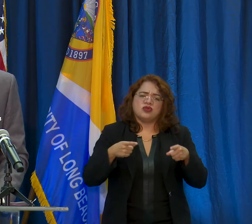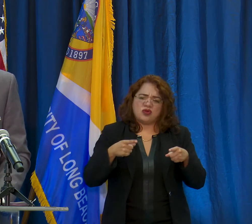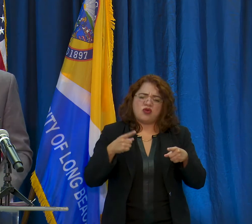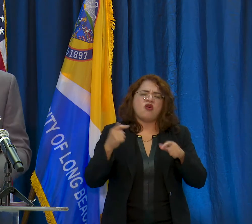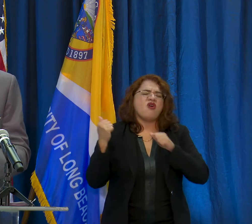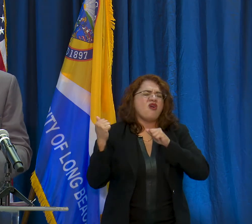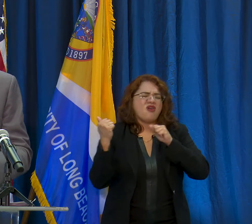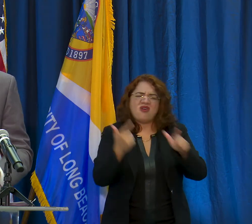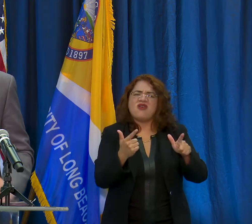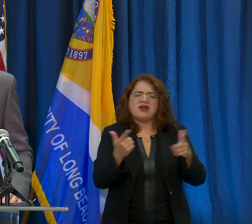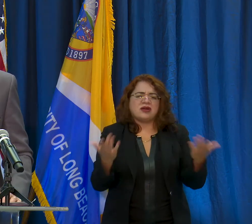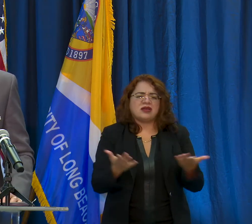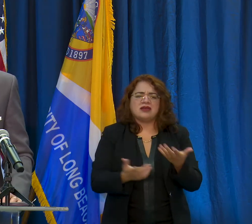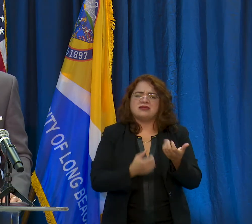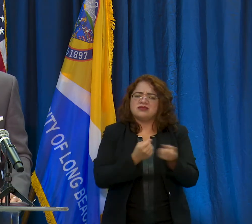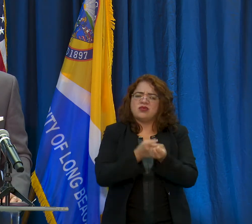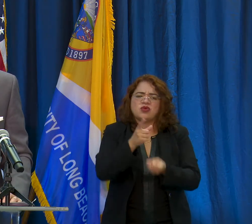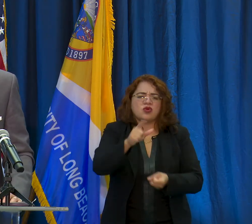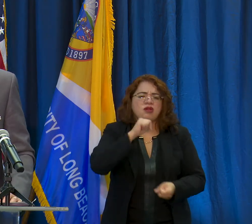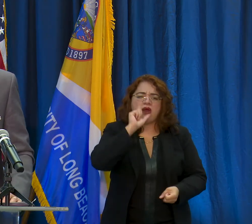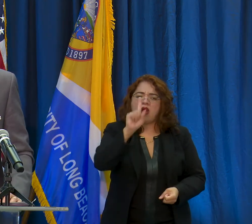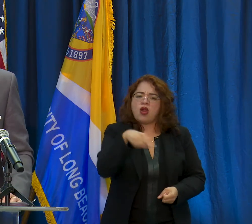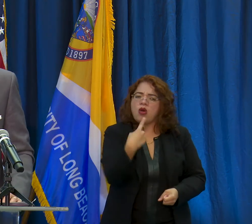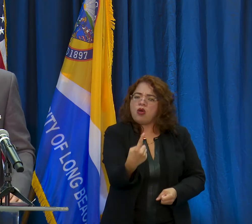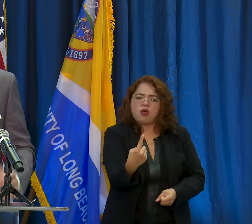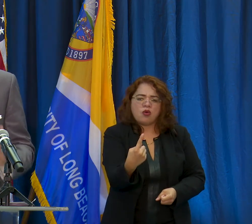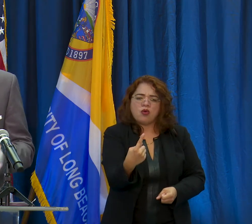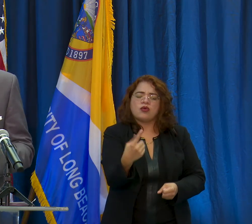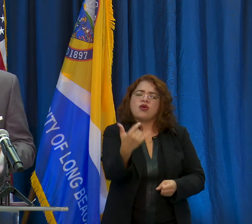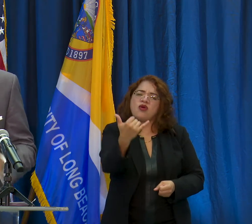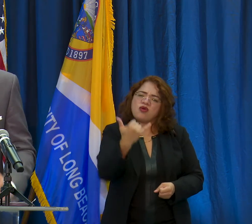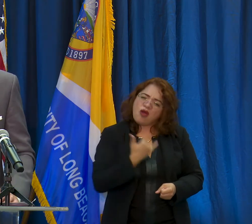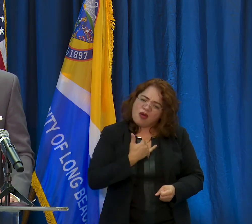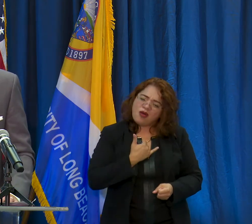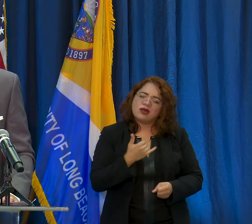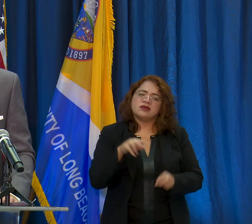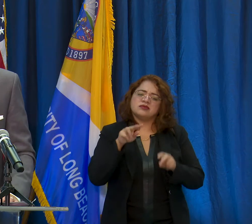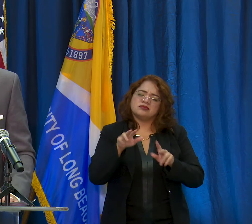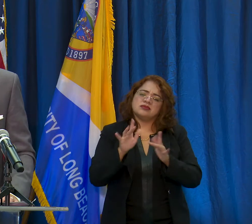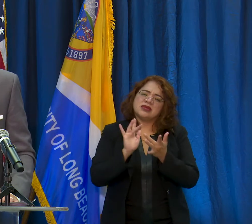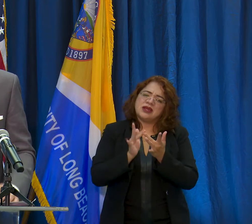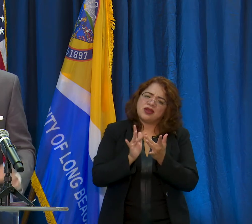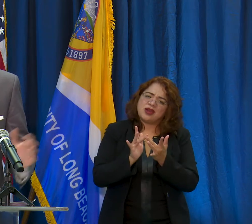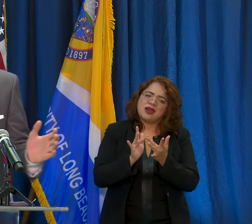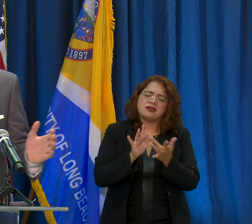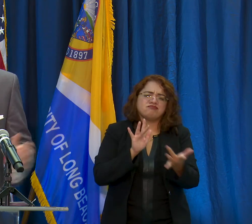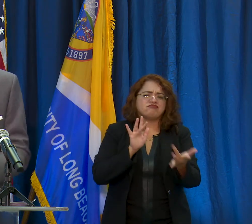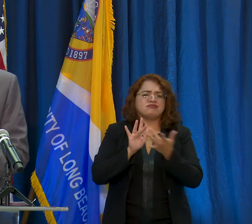so give us a call, visit us online and reach out. I'm now available to